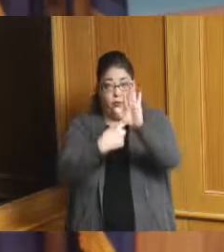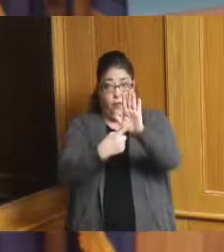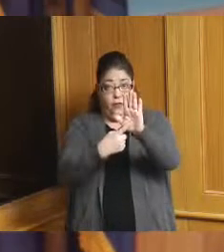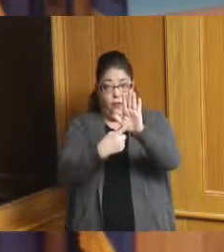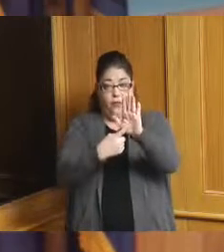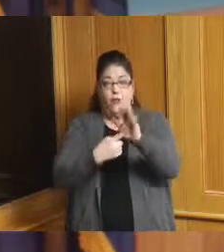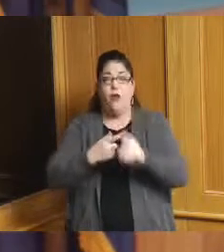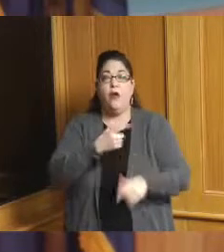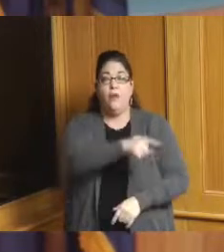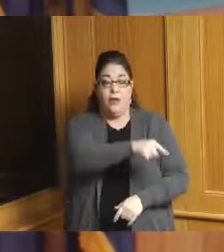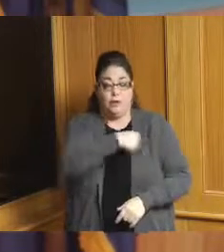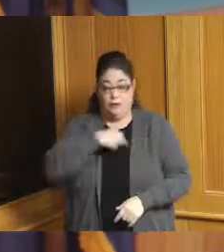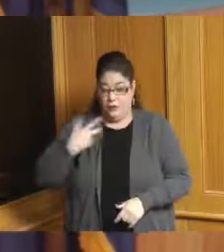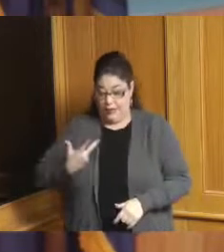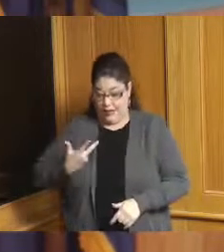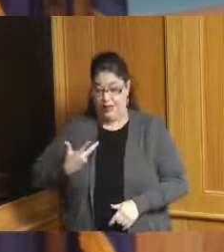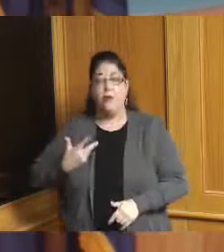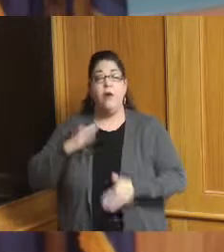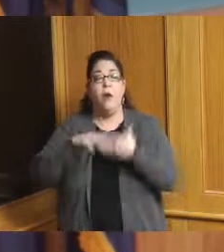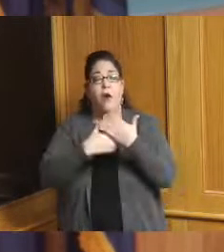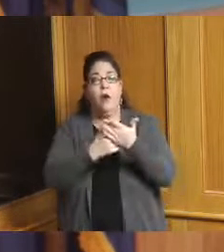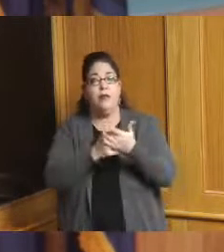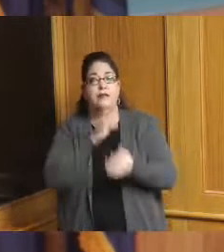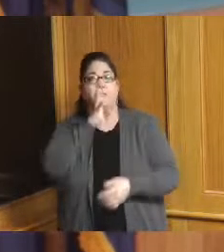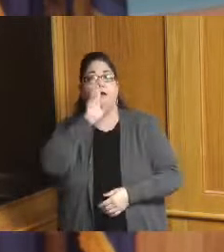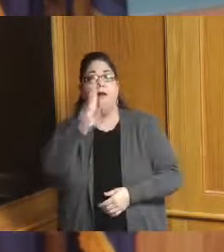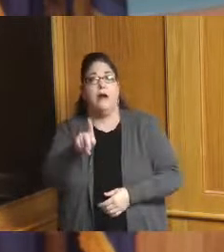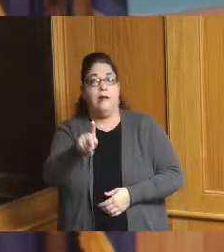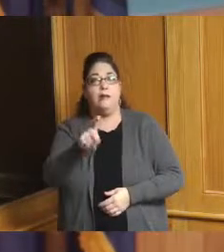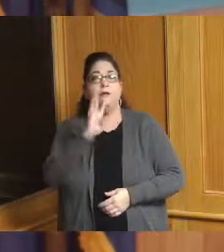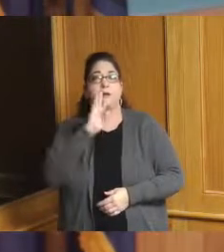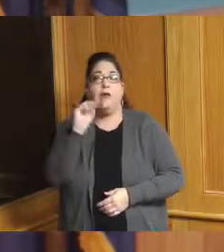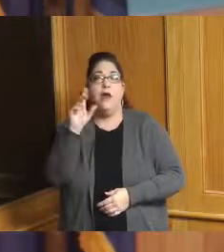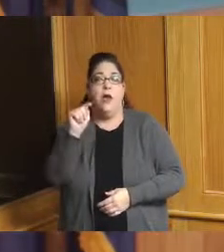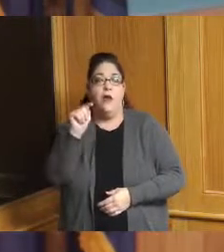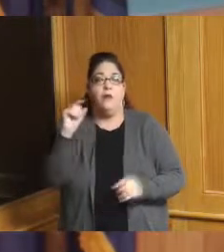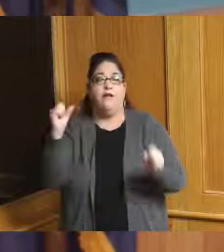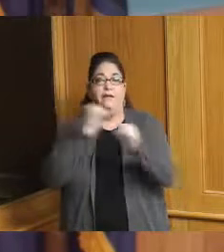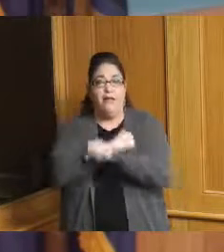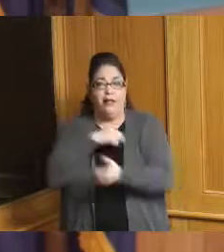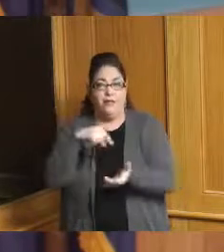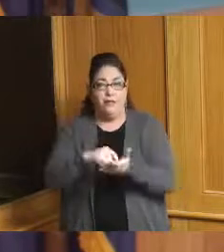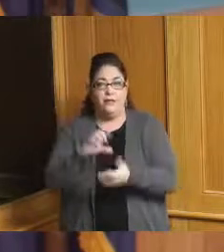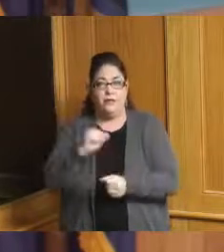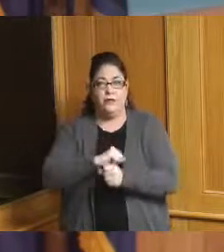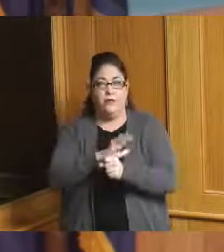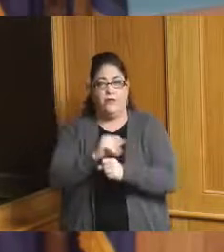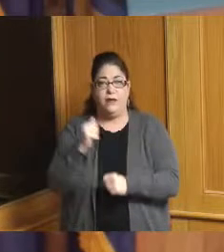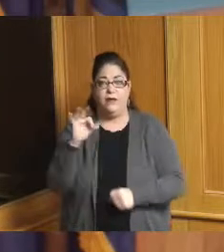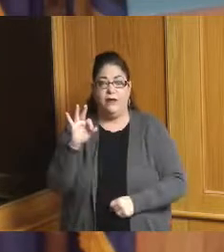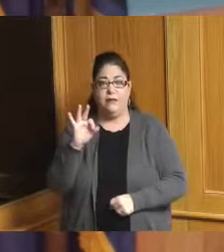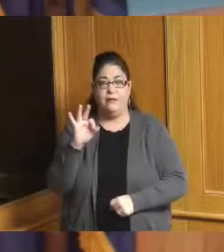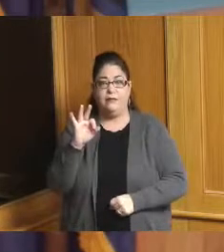of us certainly have to speak up speak out and fight this Covid-19 in a united way thank you